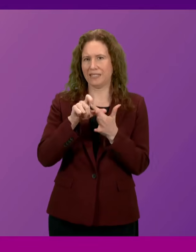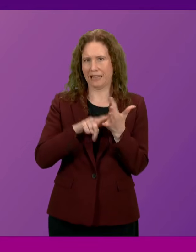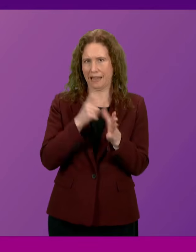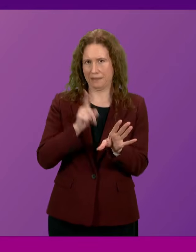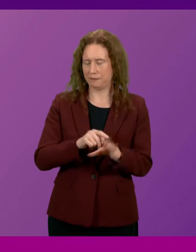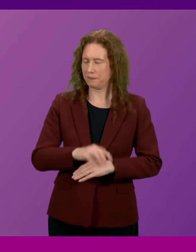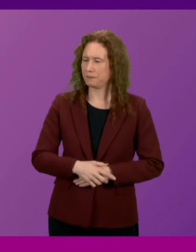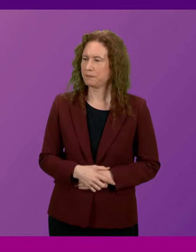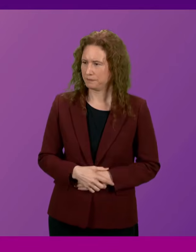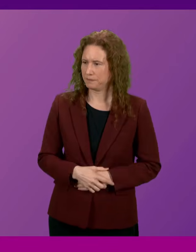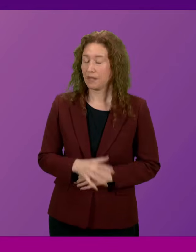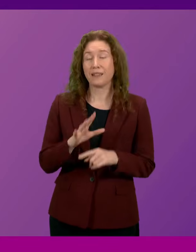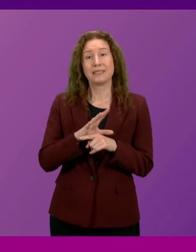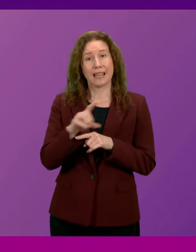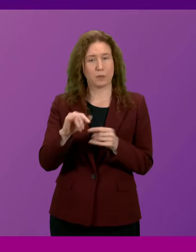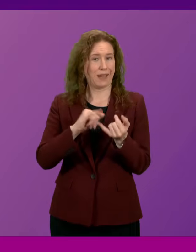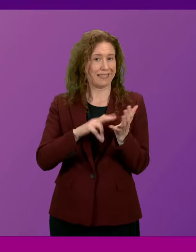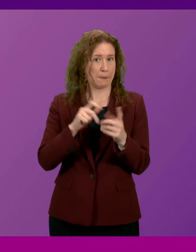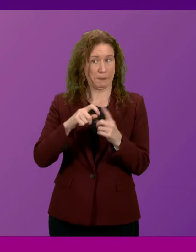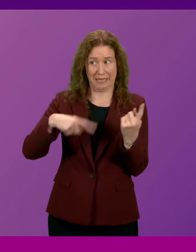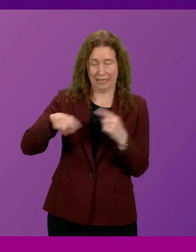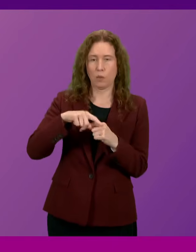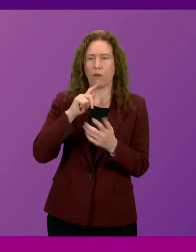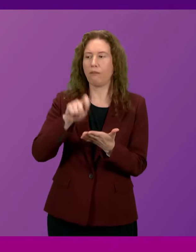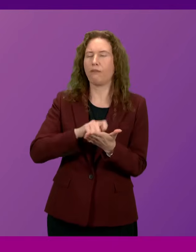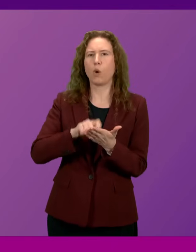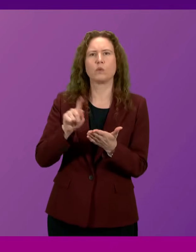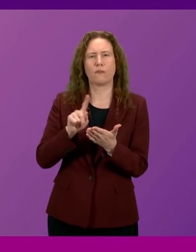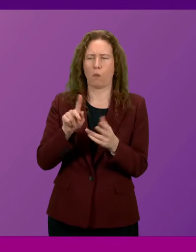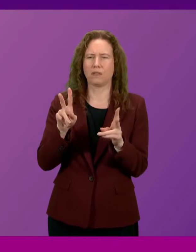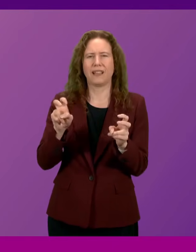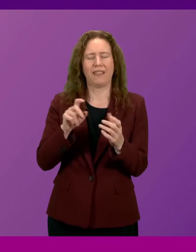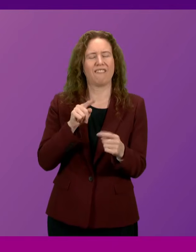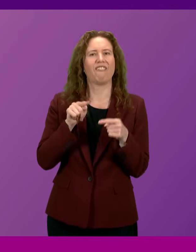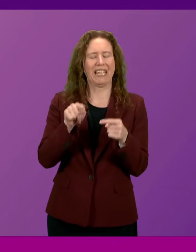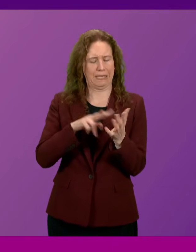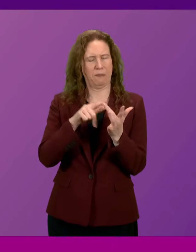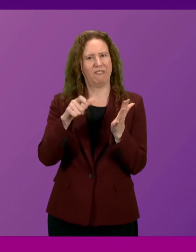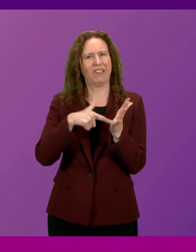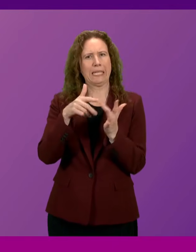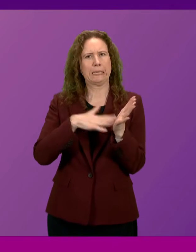Next week, members of the Scottish Parliament will vote on the Government’s Victims, Witnesses, and Justice Reform Bill. During my time here, I have tried to help crime